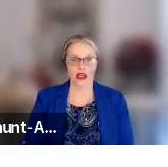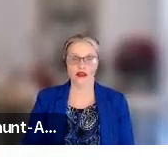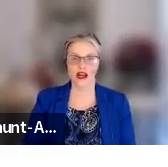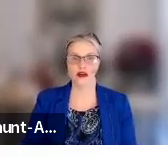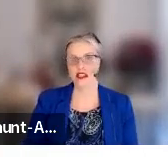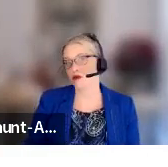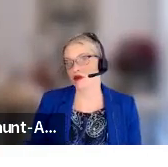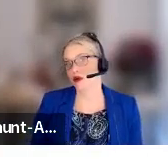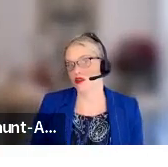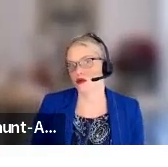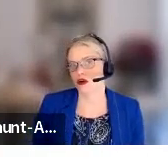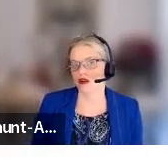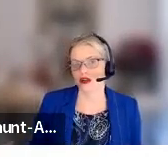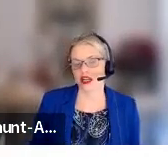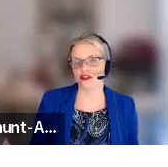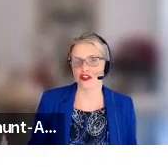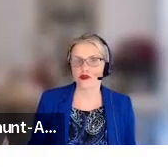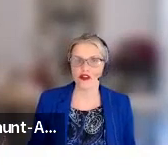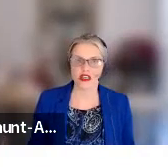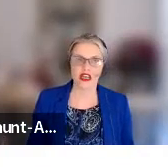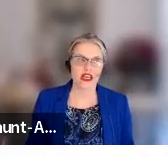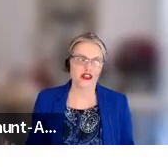And so, now he's at the point where he wants to work and re-engage in the community and